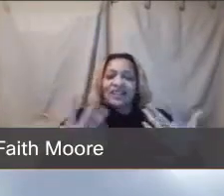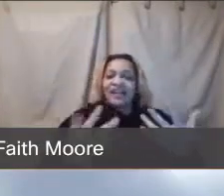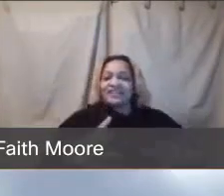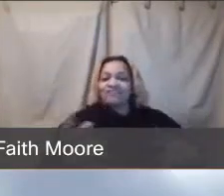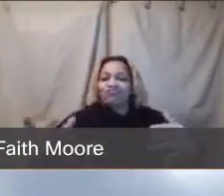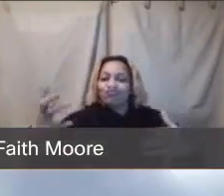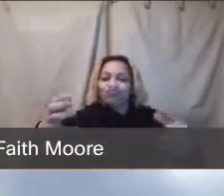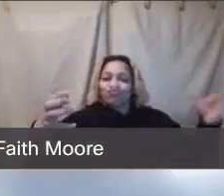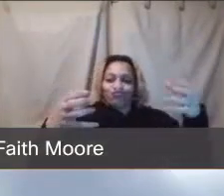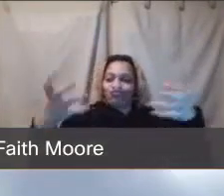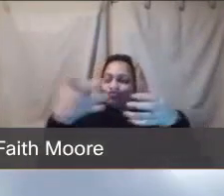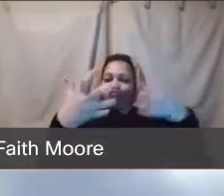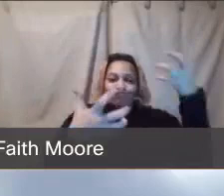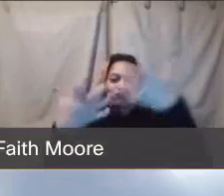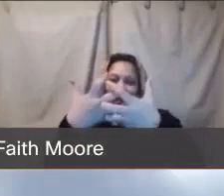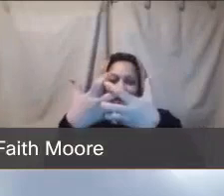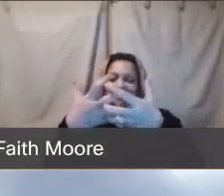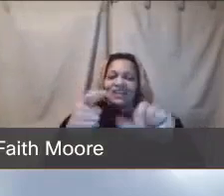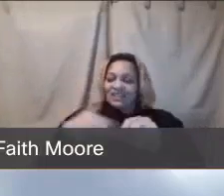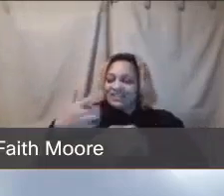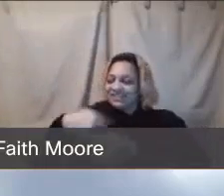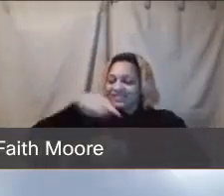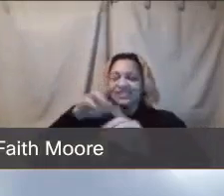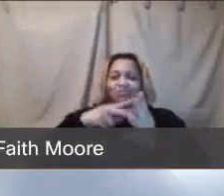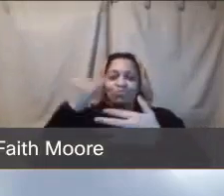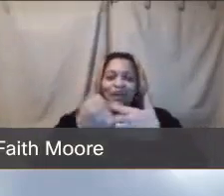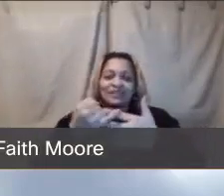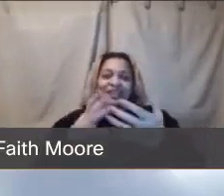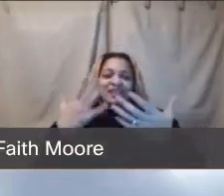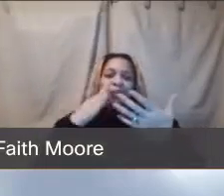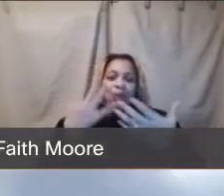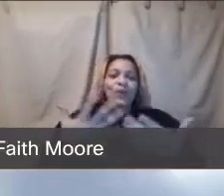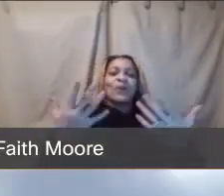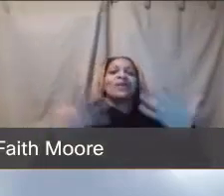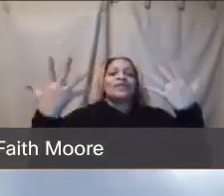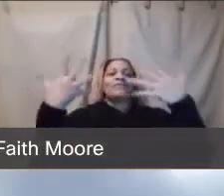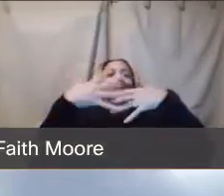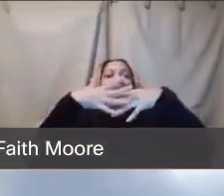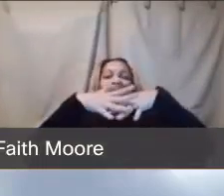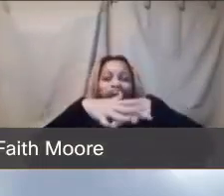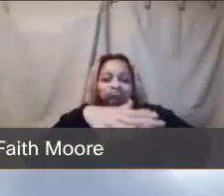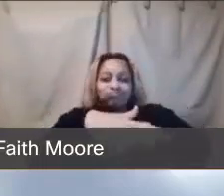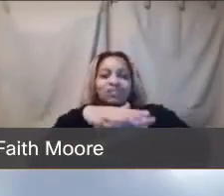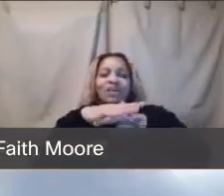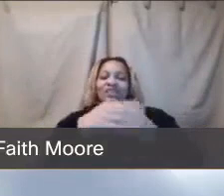Part of my life really to be working on this project that we'll bring it all the way to the, the 14th Street branch into Arlington and so on.